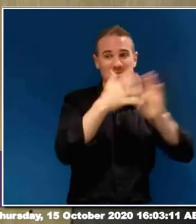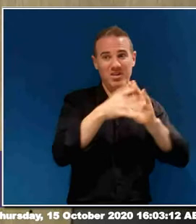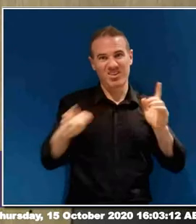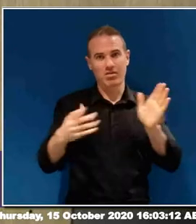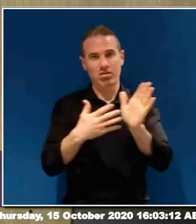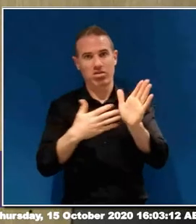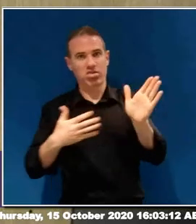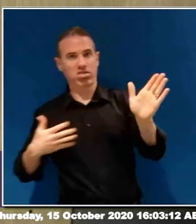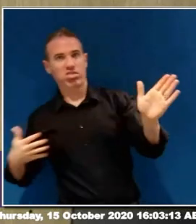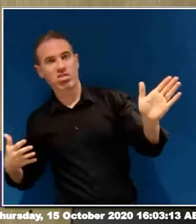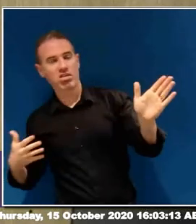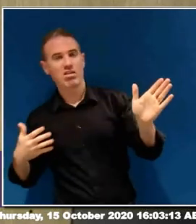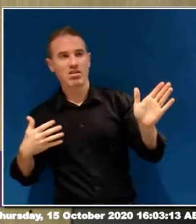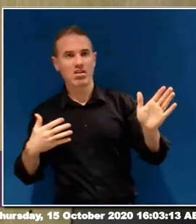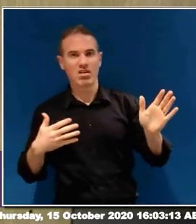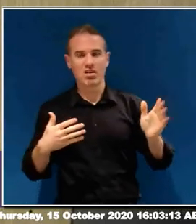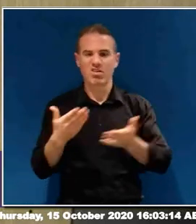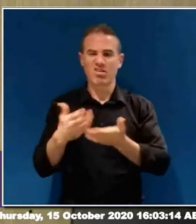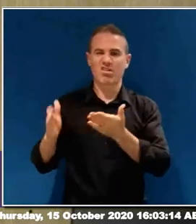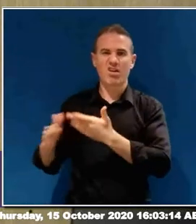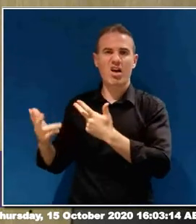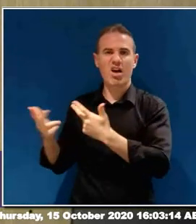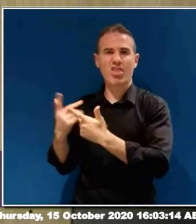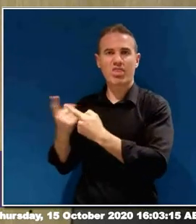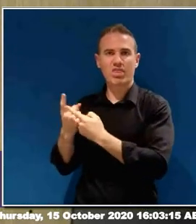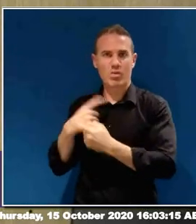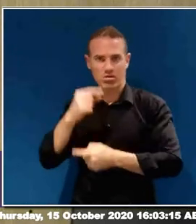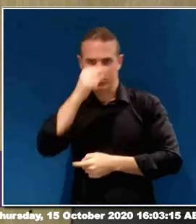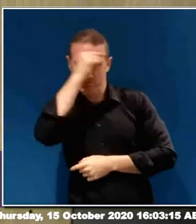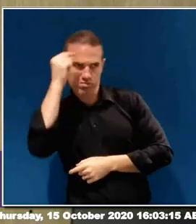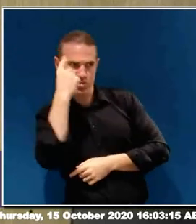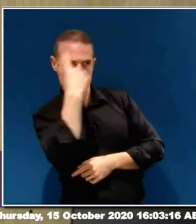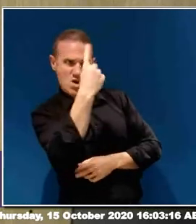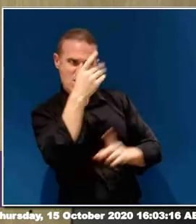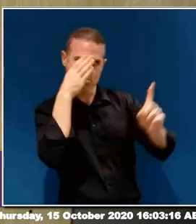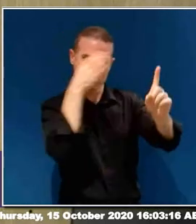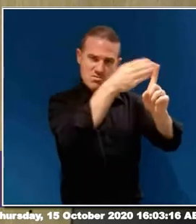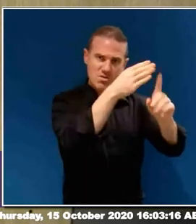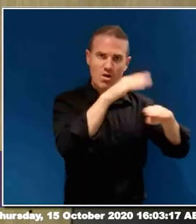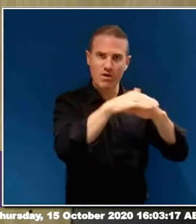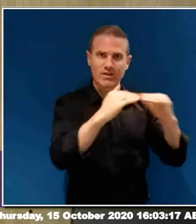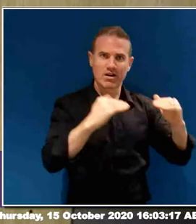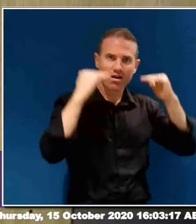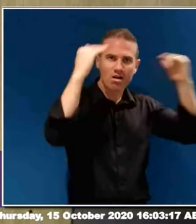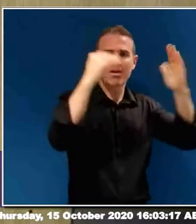And the problem is in Australia, because we have a competitive system,